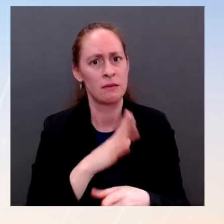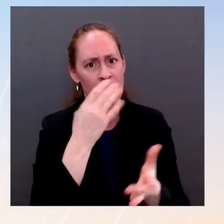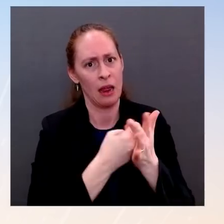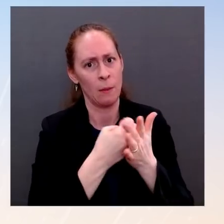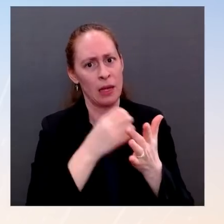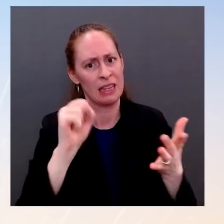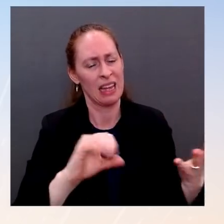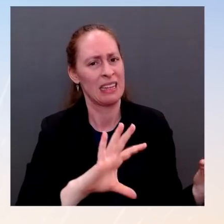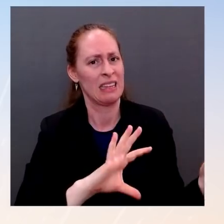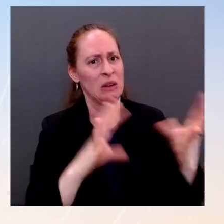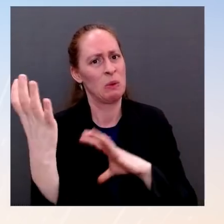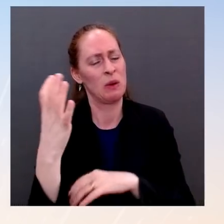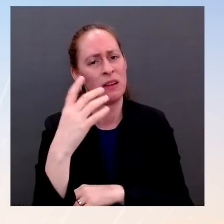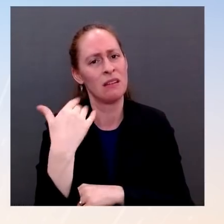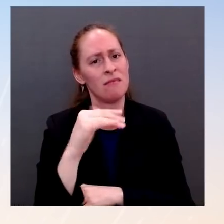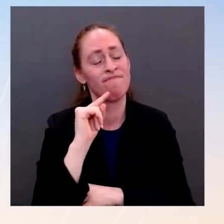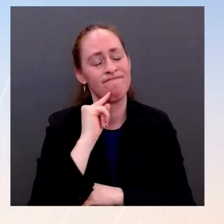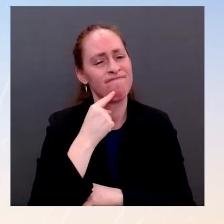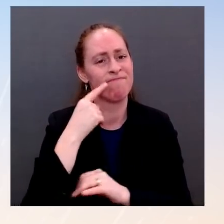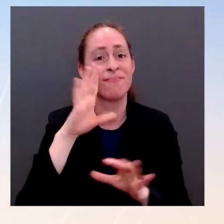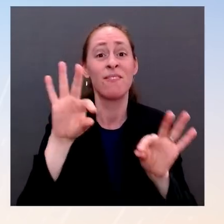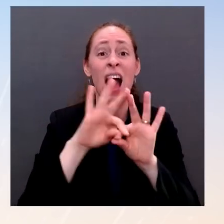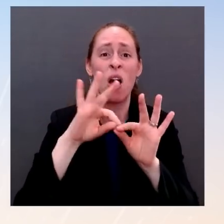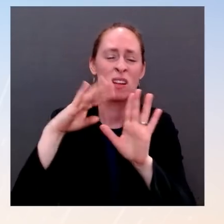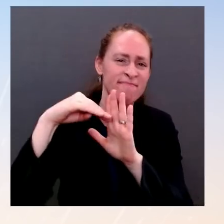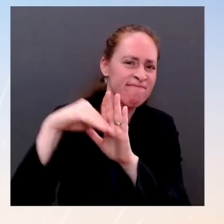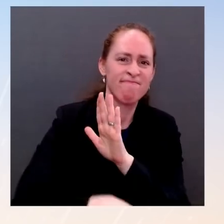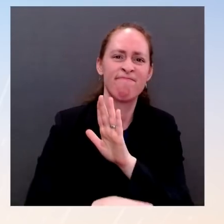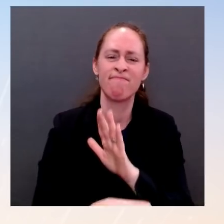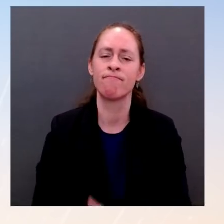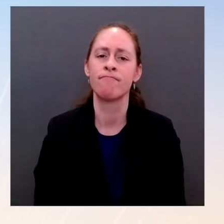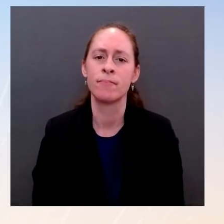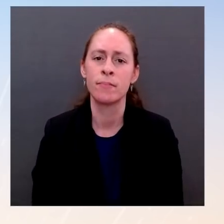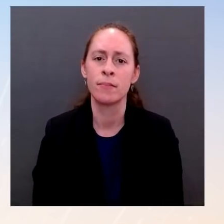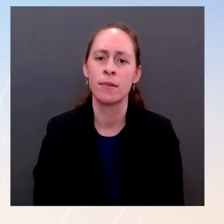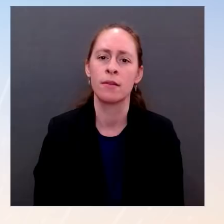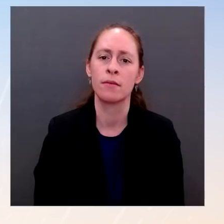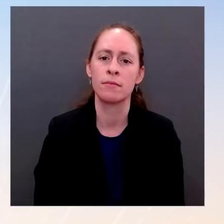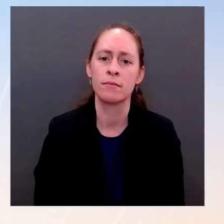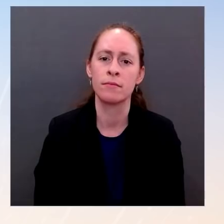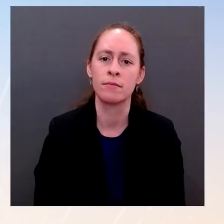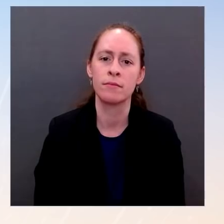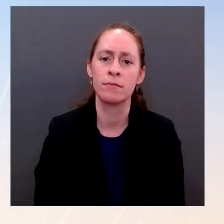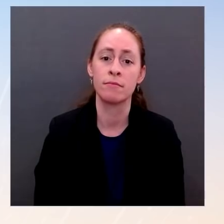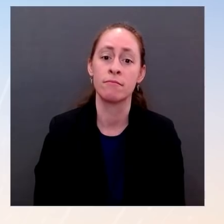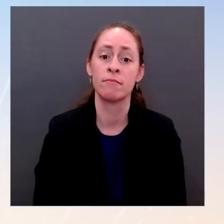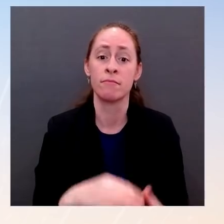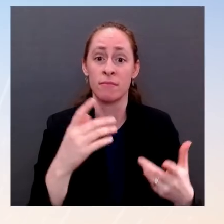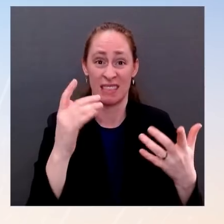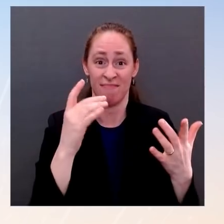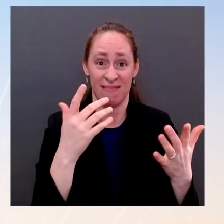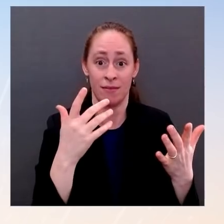And the vicious feedback loop we saw in 2014 was determined by Putin's own choices, not prescribed in advance by us.